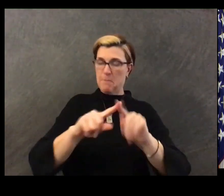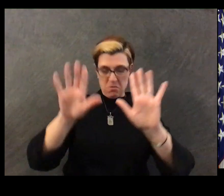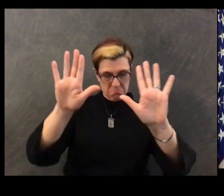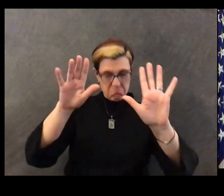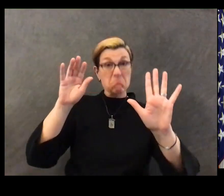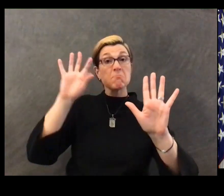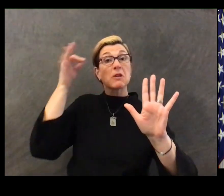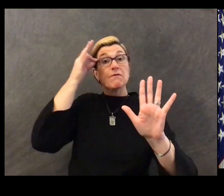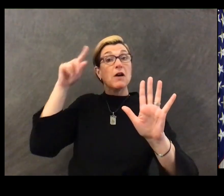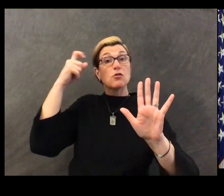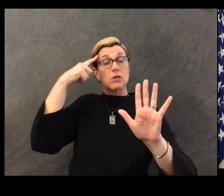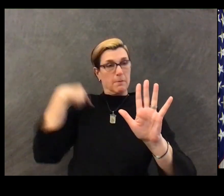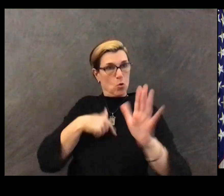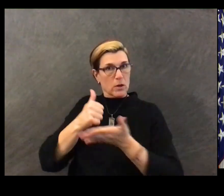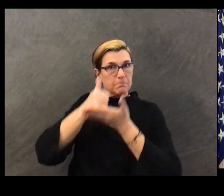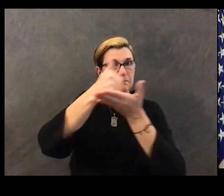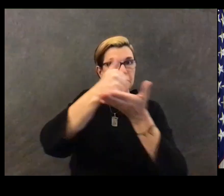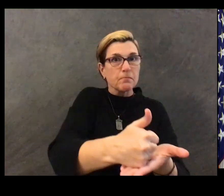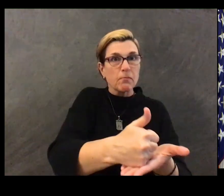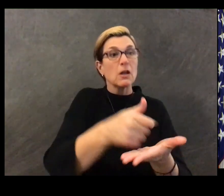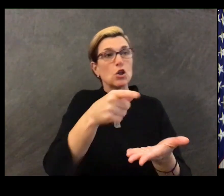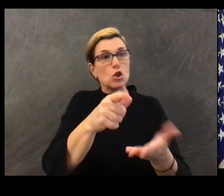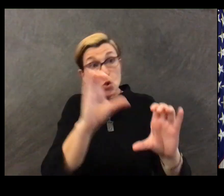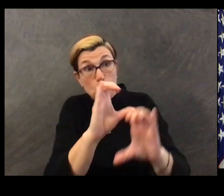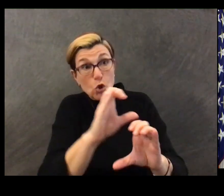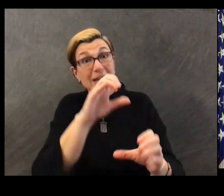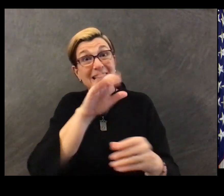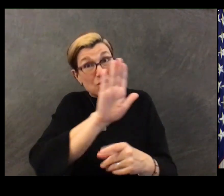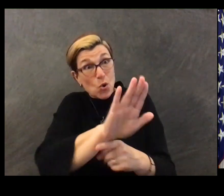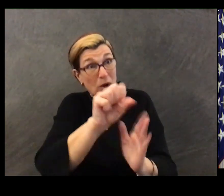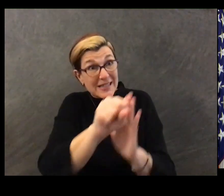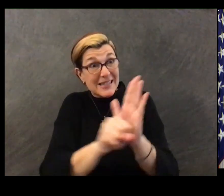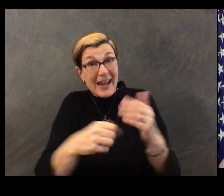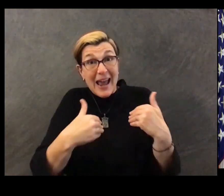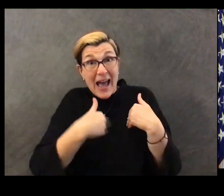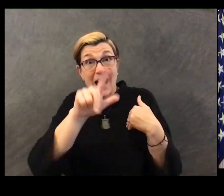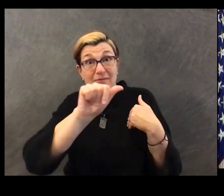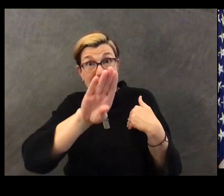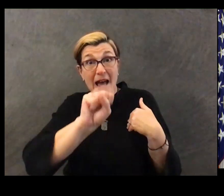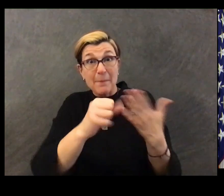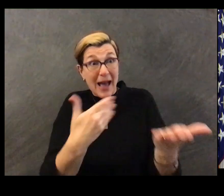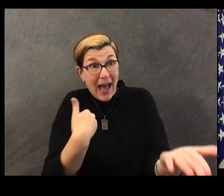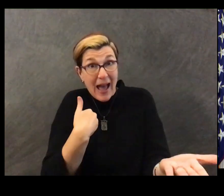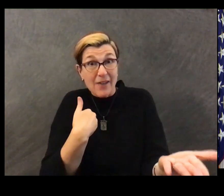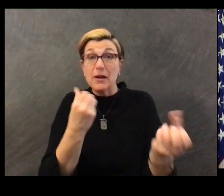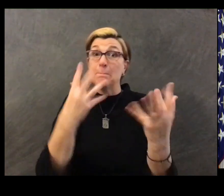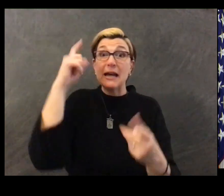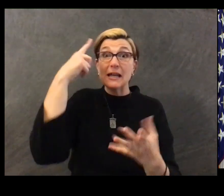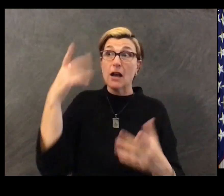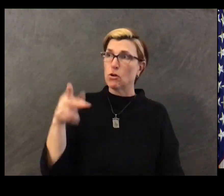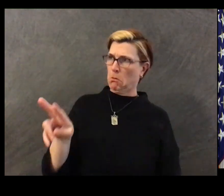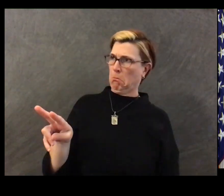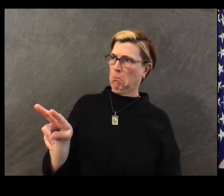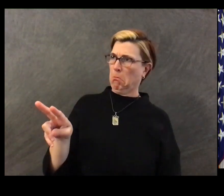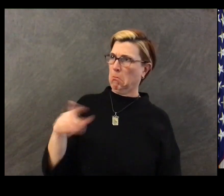capacity within their states tremendous testing capacity that the governors in many cases didn't there and additional capabilities are